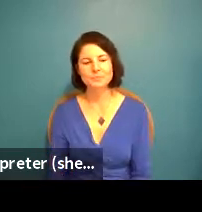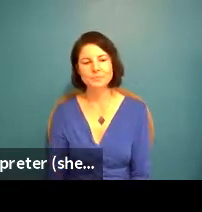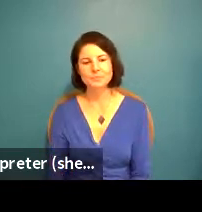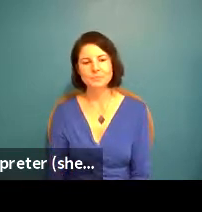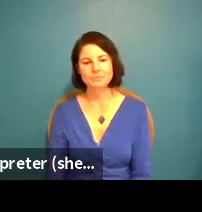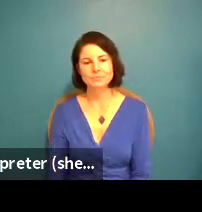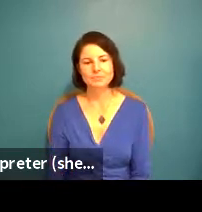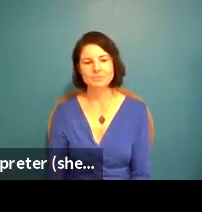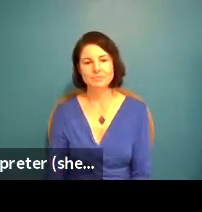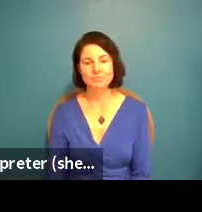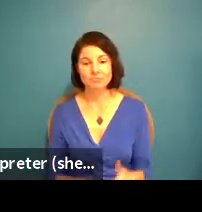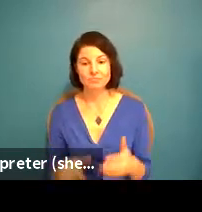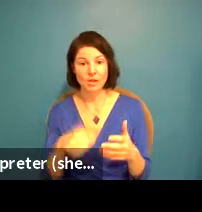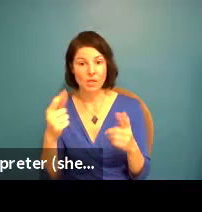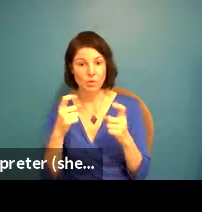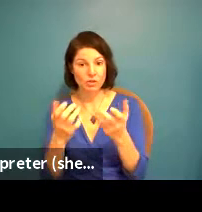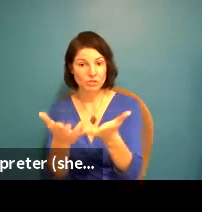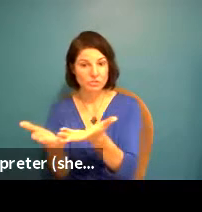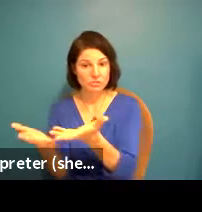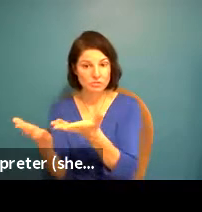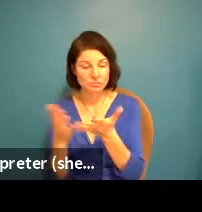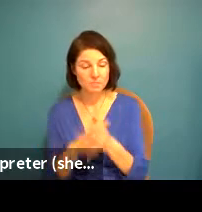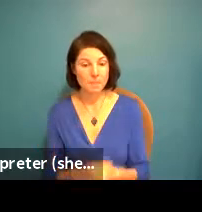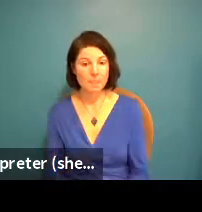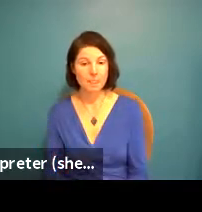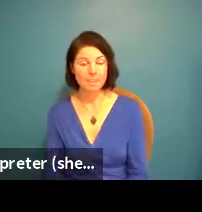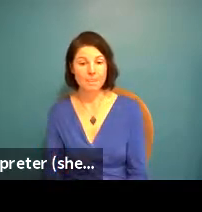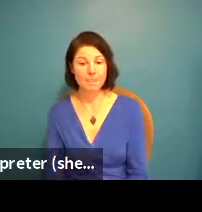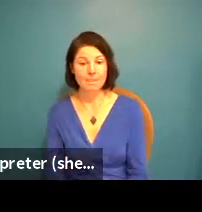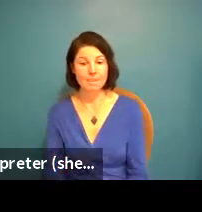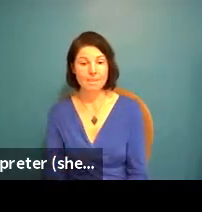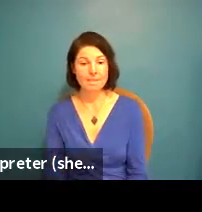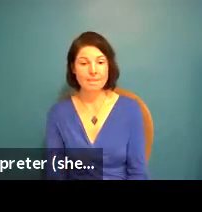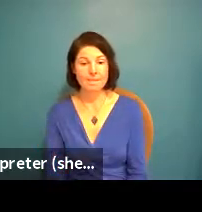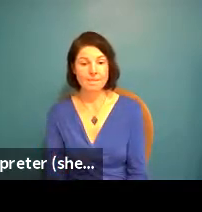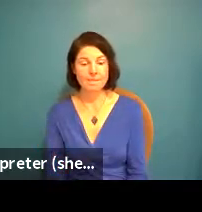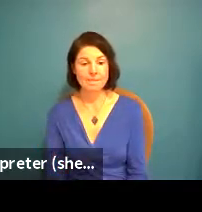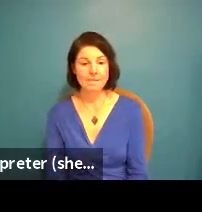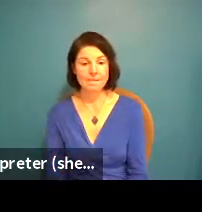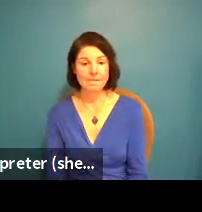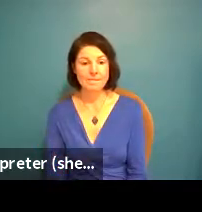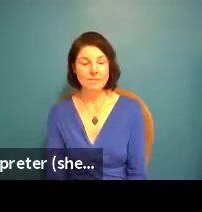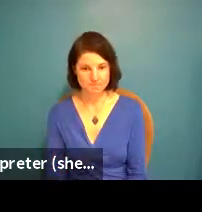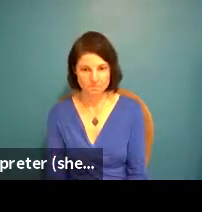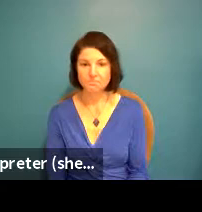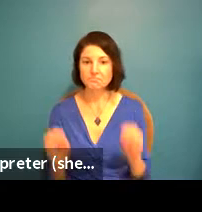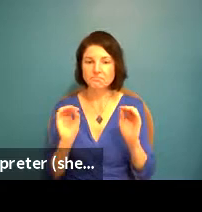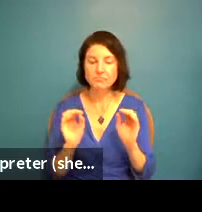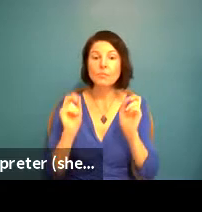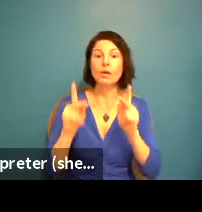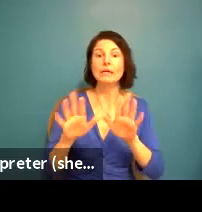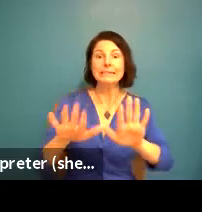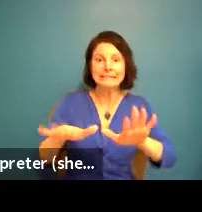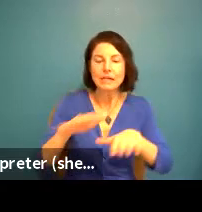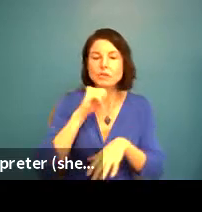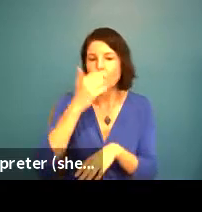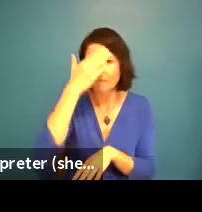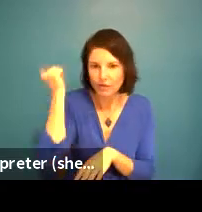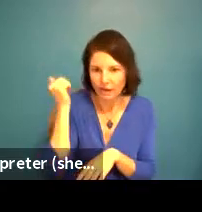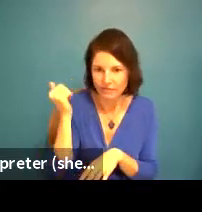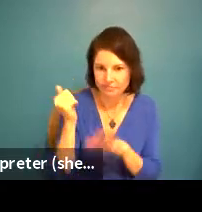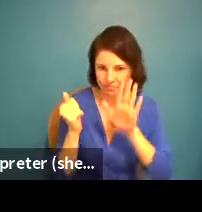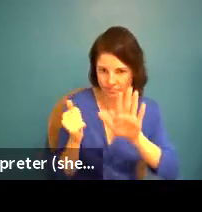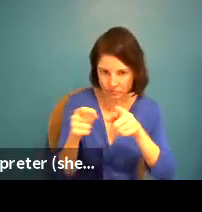Ruthann Van Buren: does anybody else have any other questions for Arien? Okay, then do not forget, please everyone involved to complete